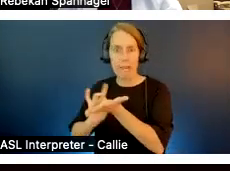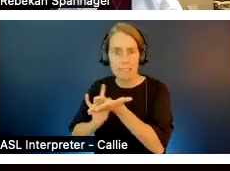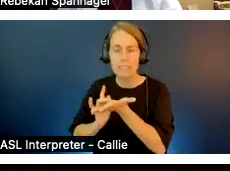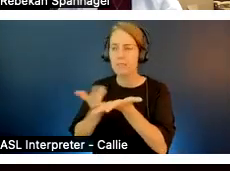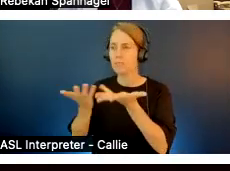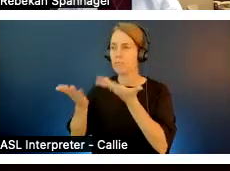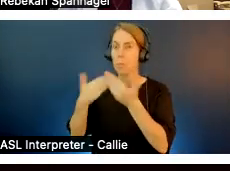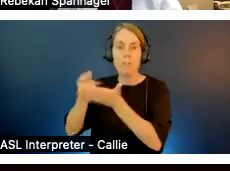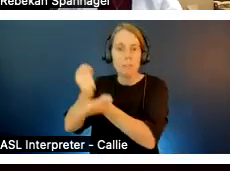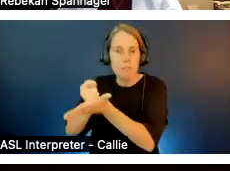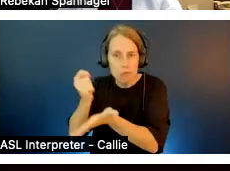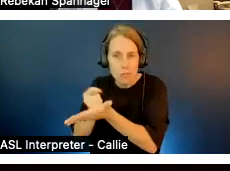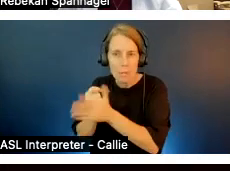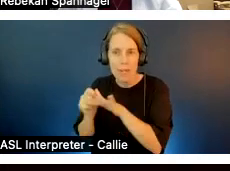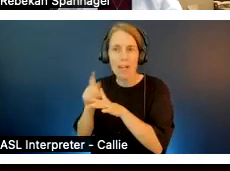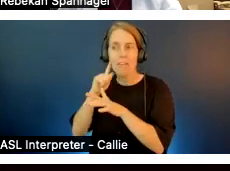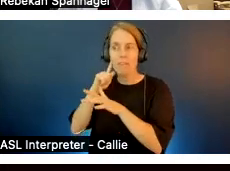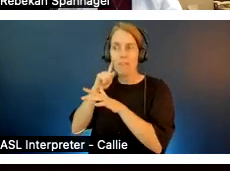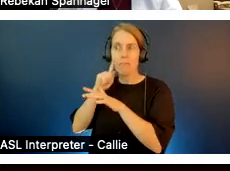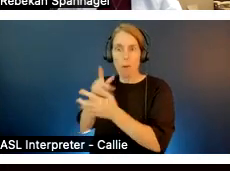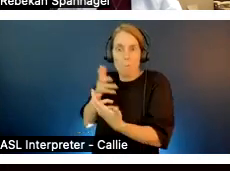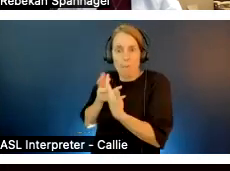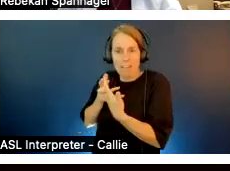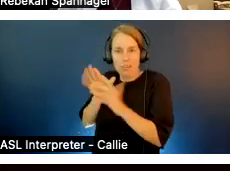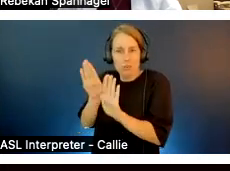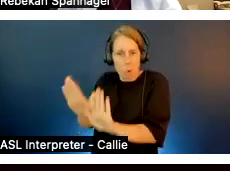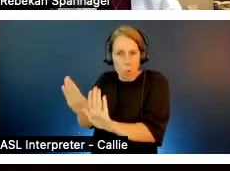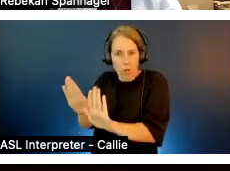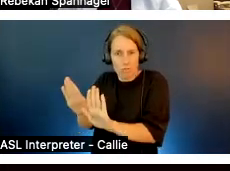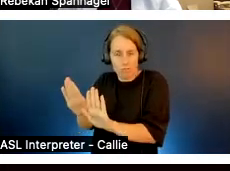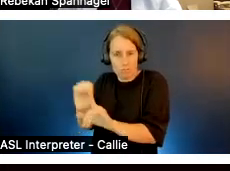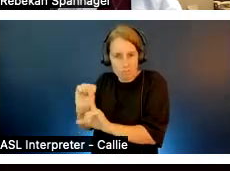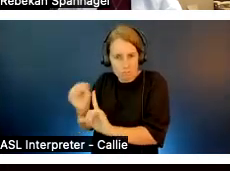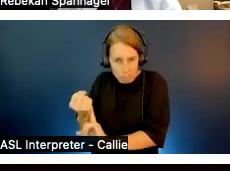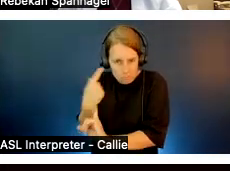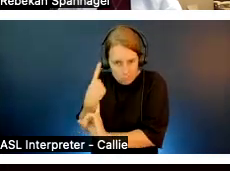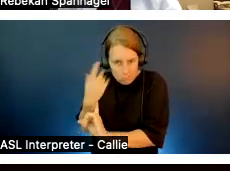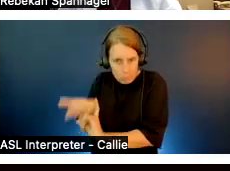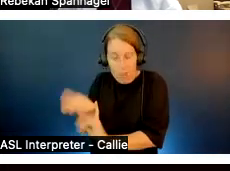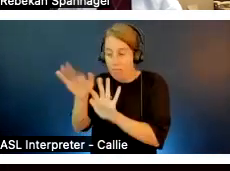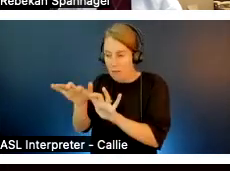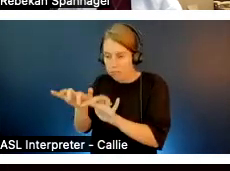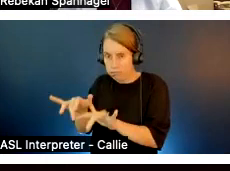circumstances and your individual conditions and then that write-up is what's used to help you